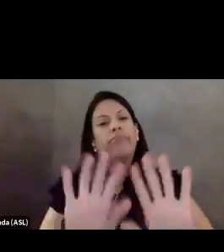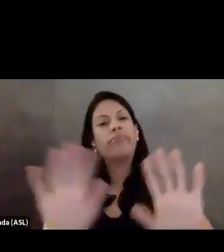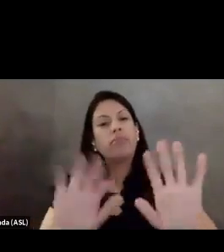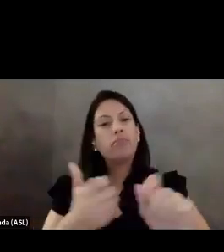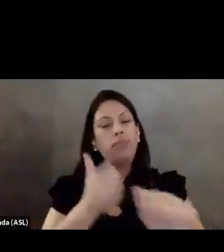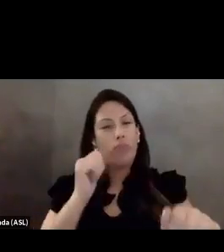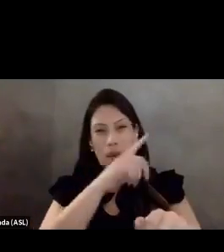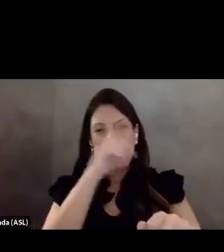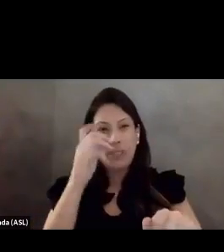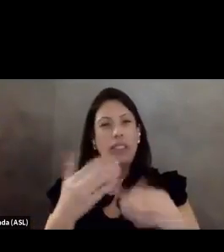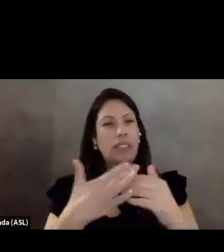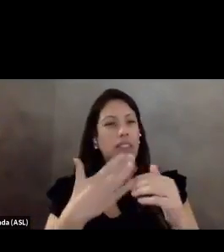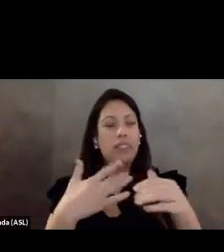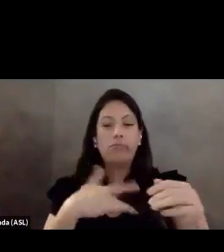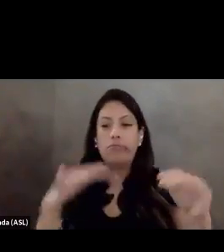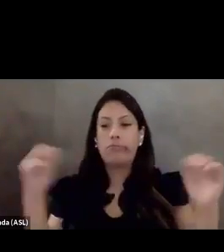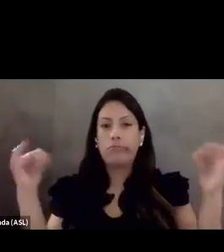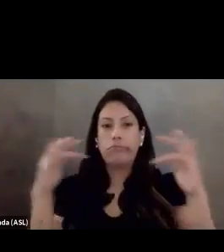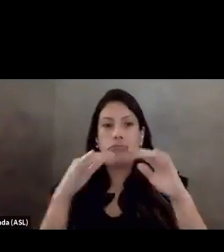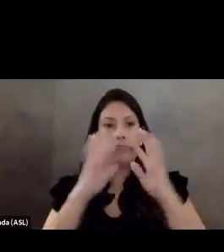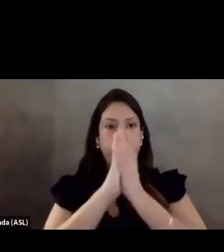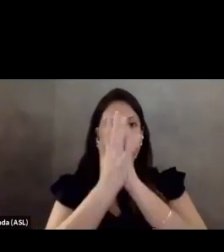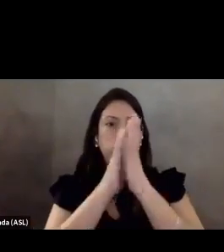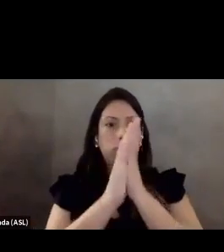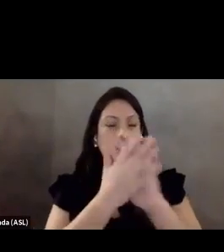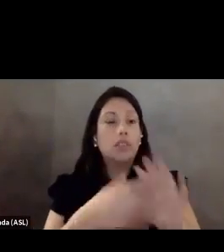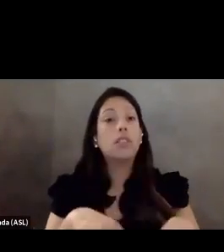It's also impossible to ensure that everyone answering are coming to the door